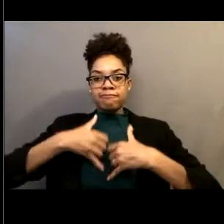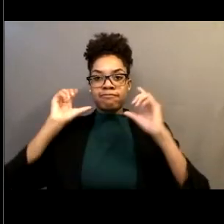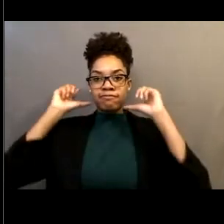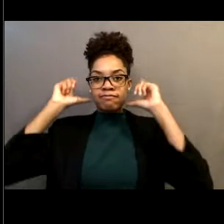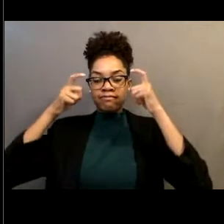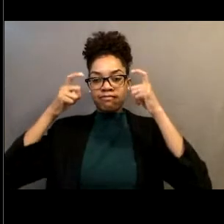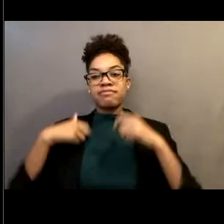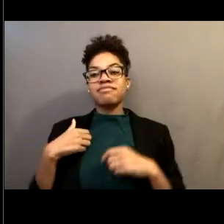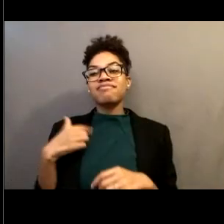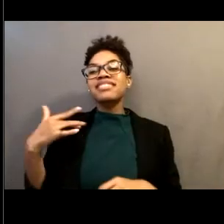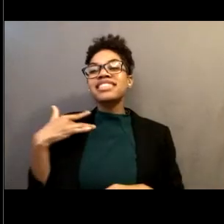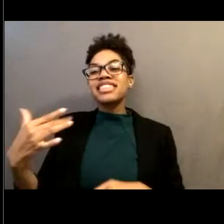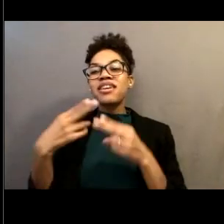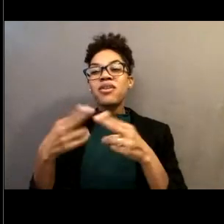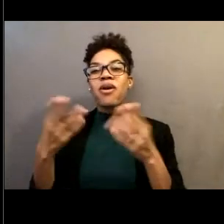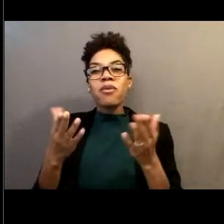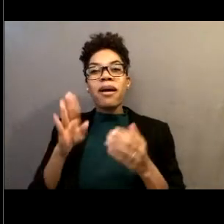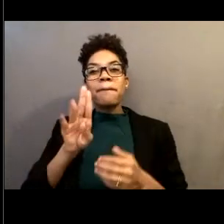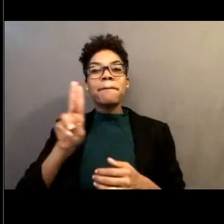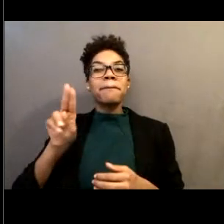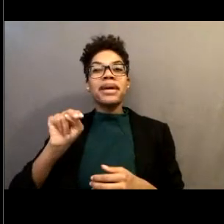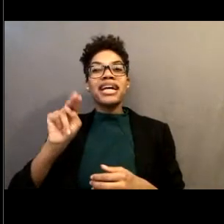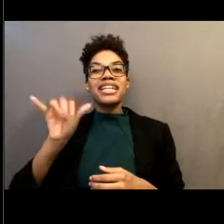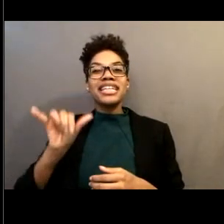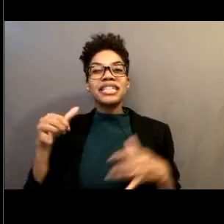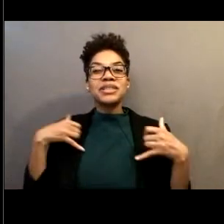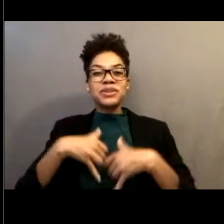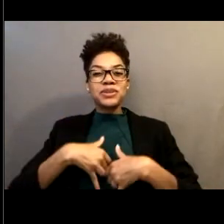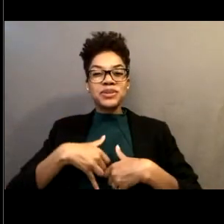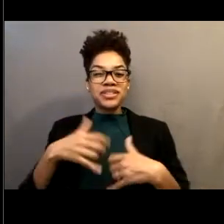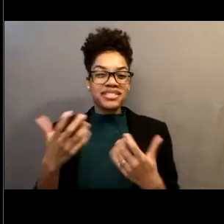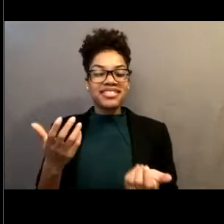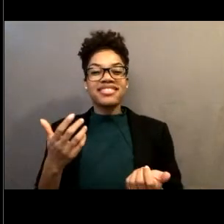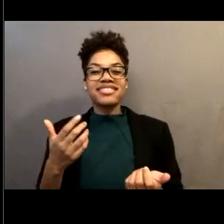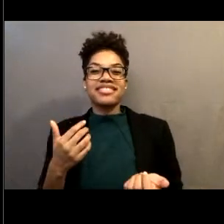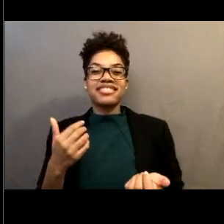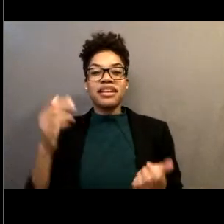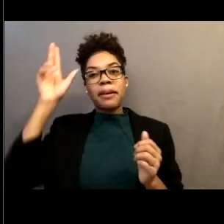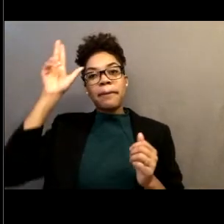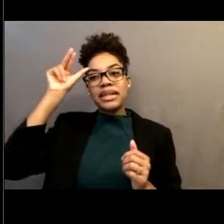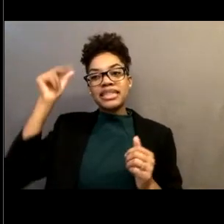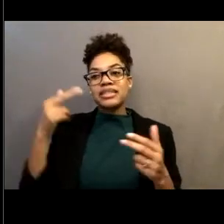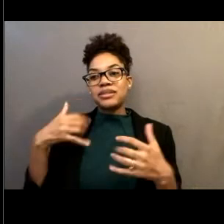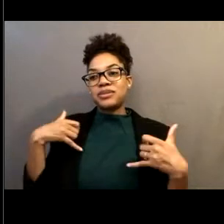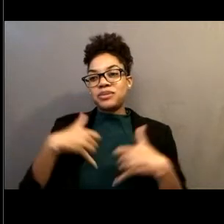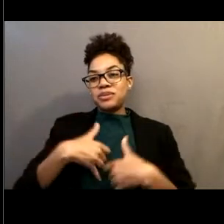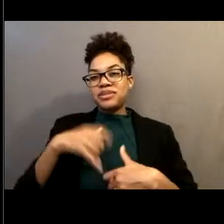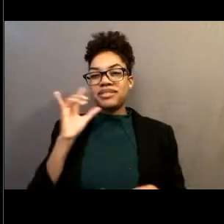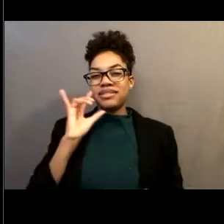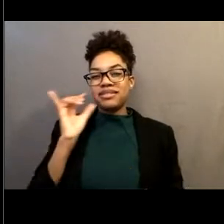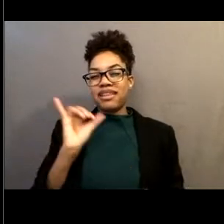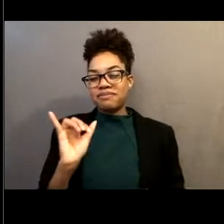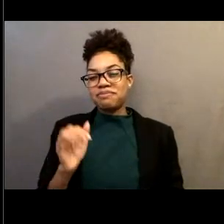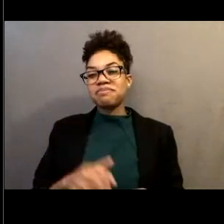Sometimes you see people, they look like bunnies. [Nicole] That's a good, so you guys remember that, bunny suit. You can sound like, you can sound like, you know